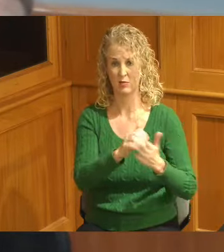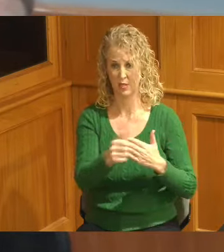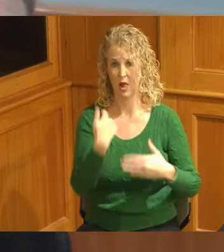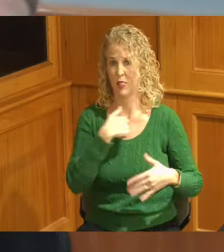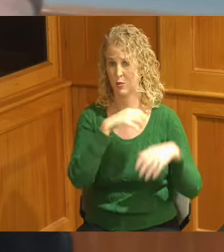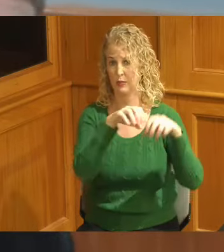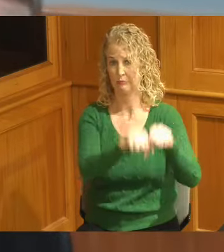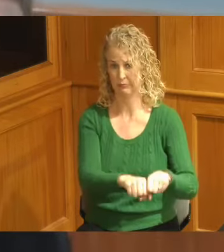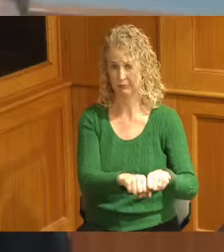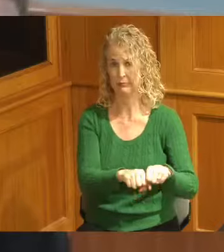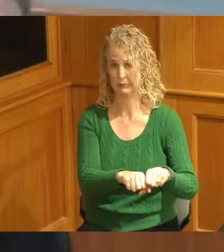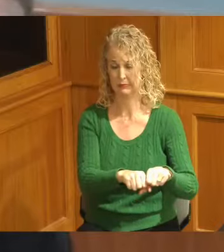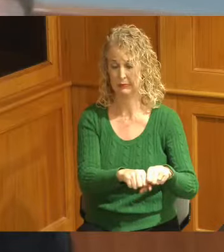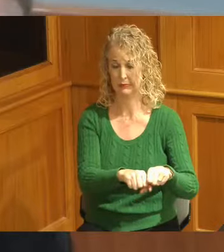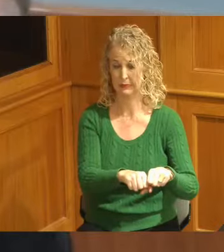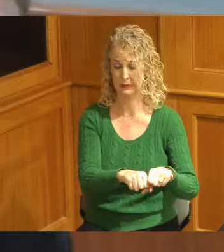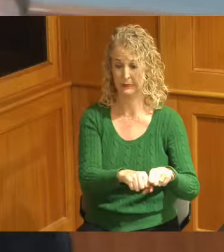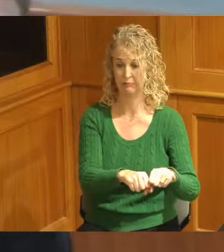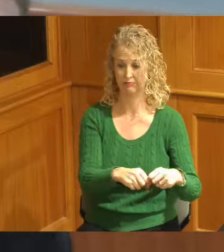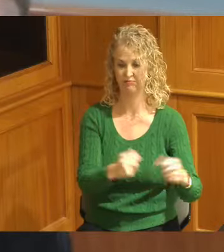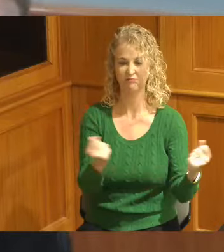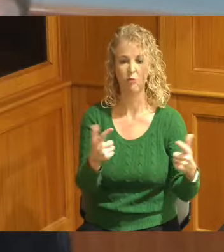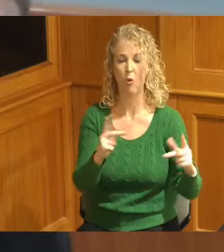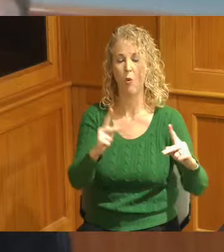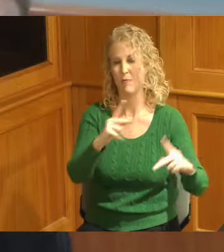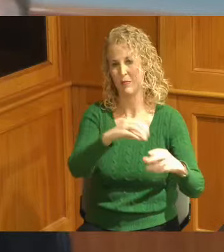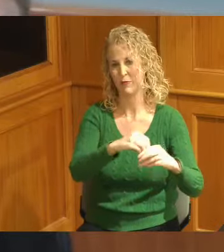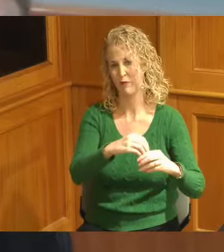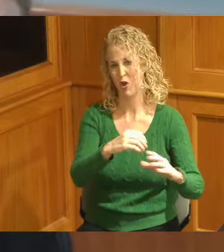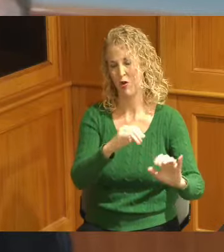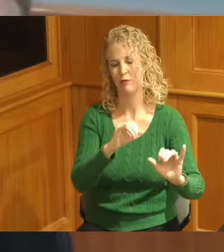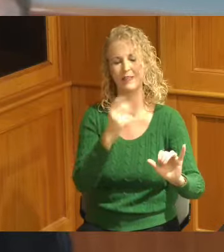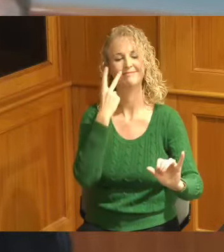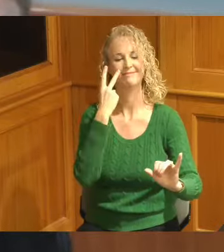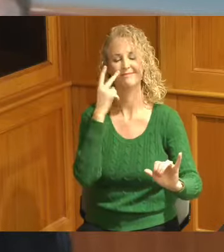I think both parties kind of recognized the importance of public ownership to reach a point of